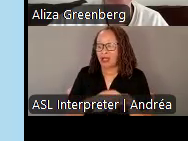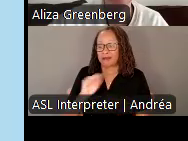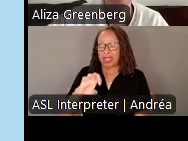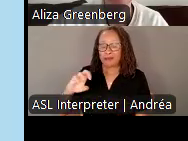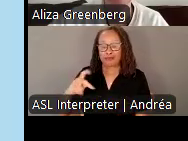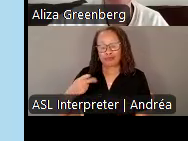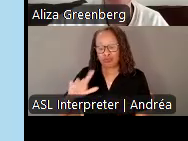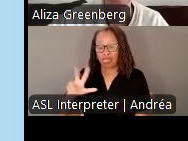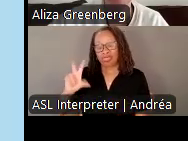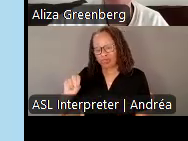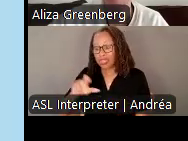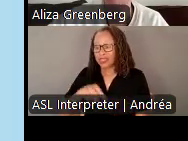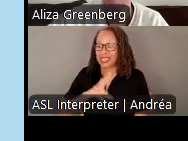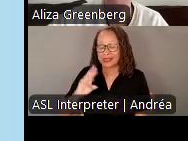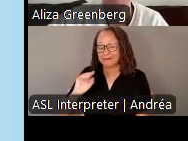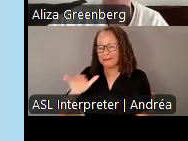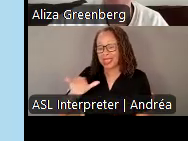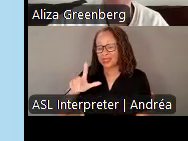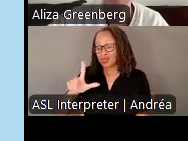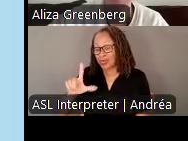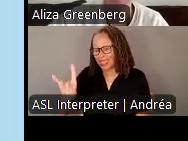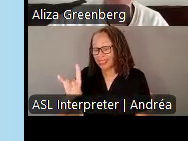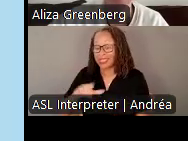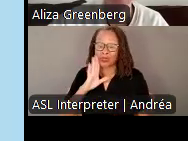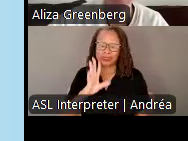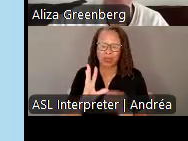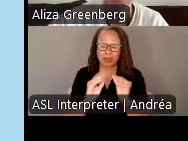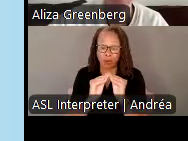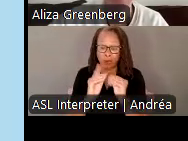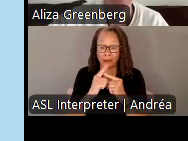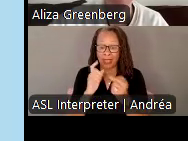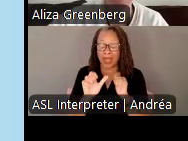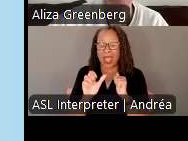And we will be talking a little bit more at one point about helping people